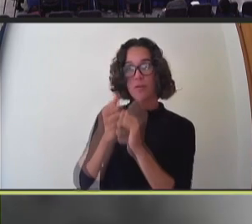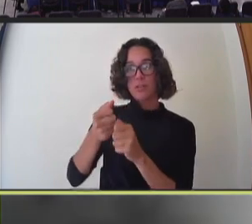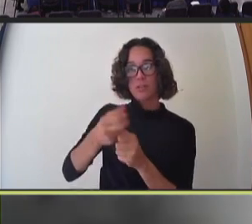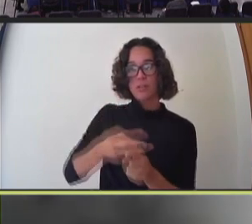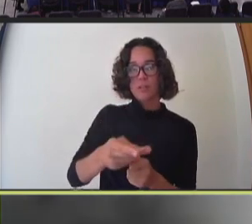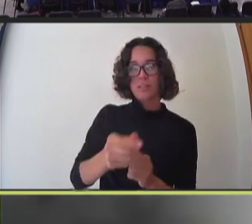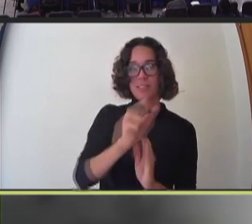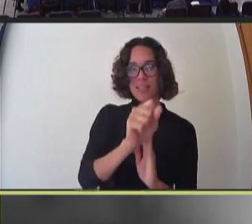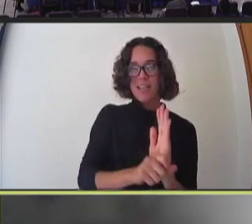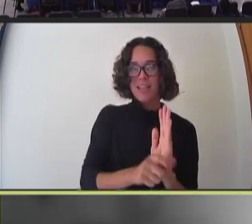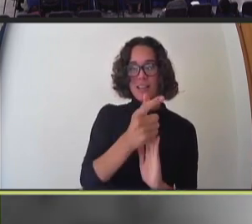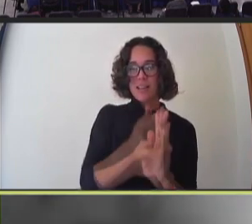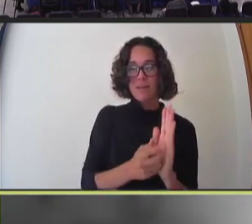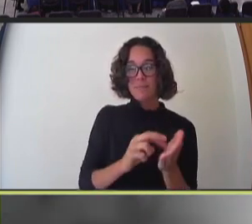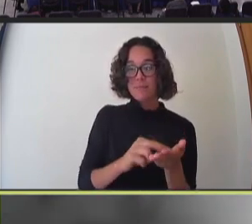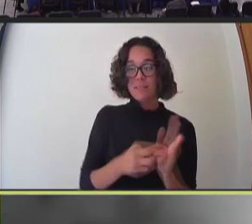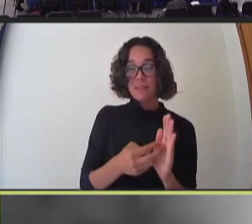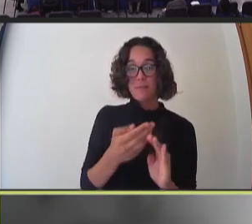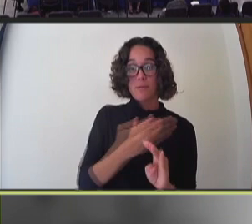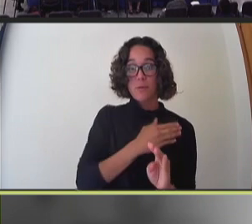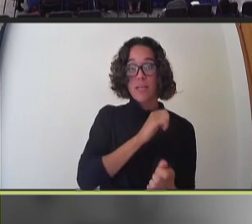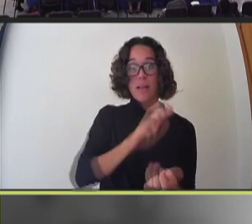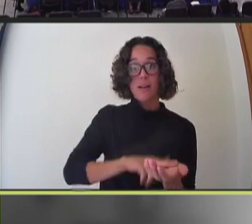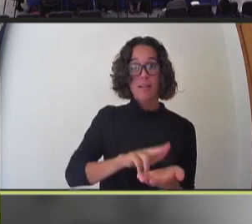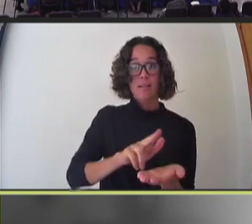therefore, before we can sign many of these state agreements,